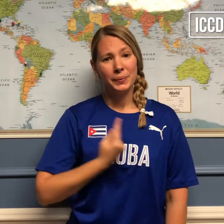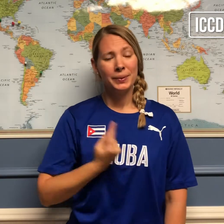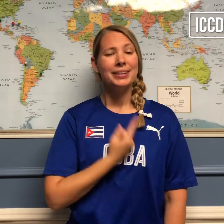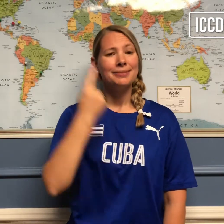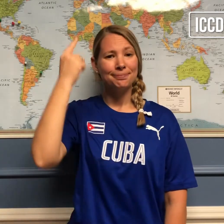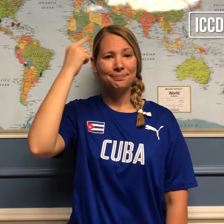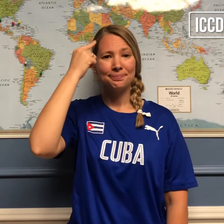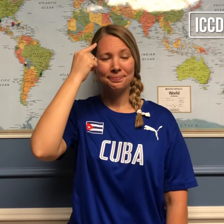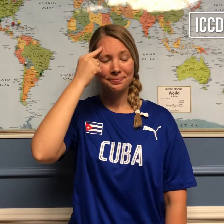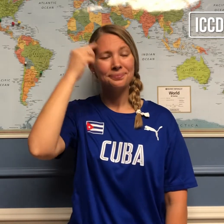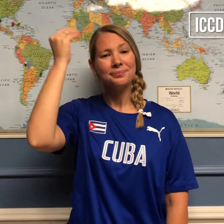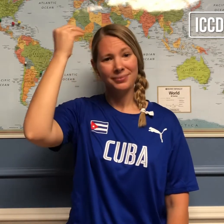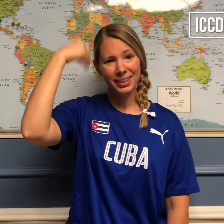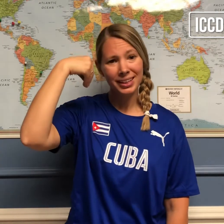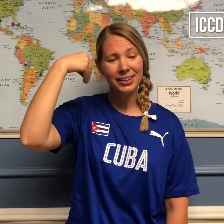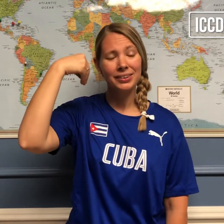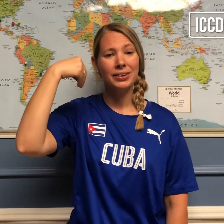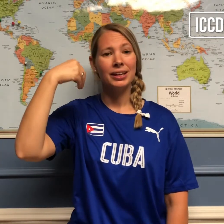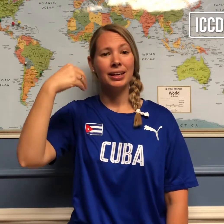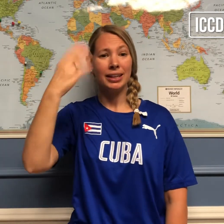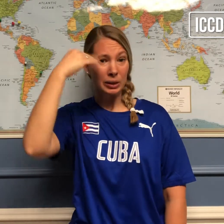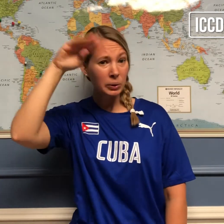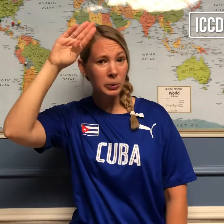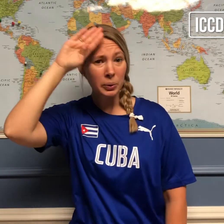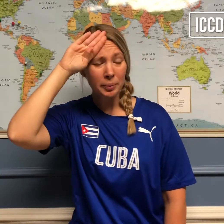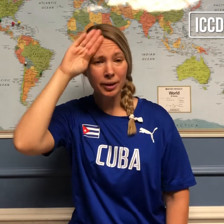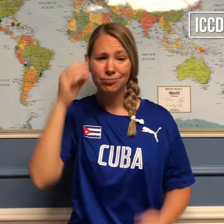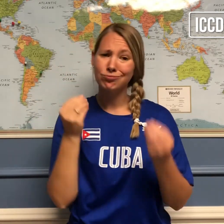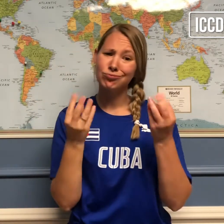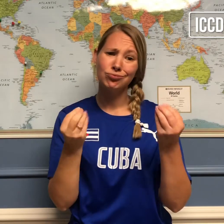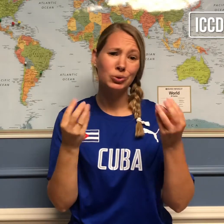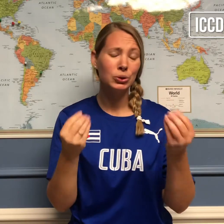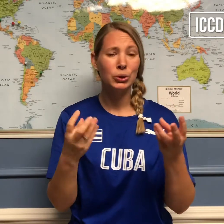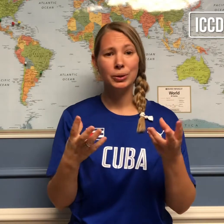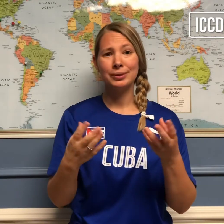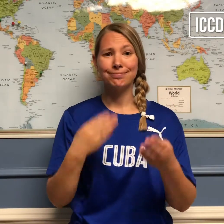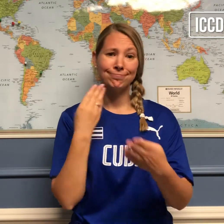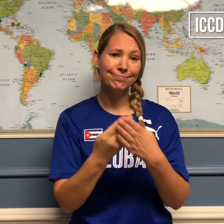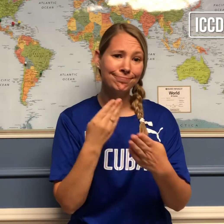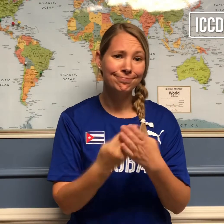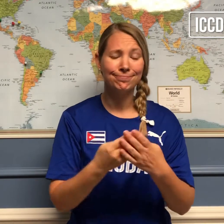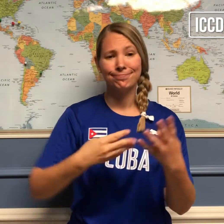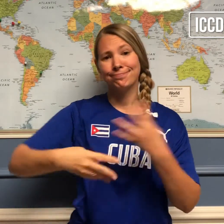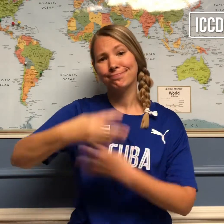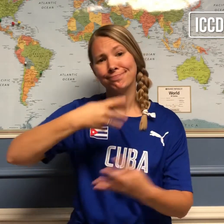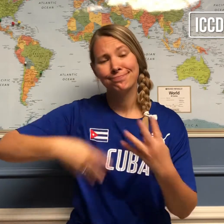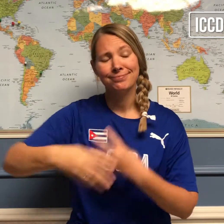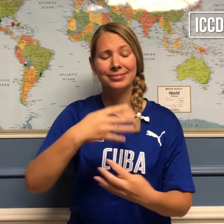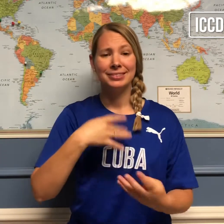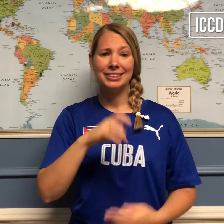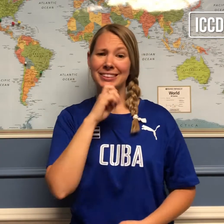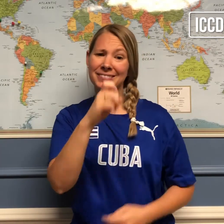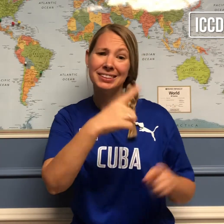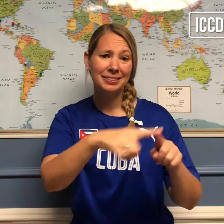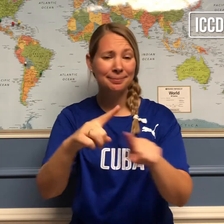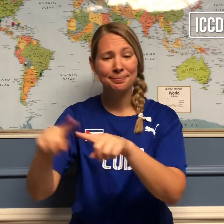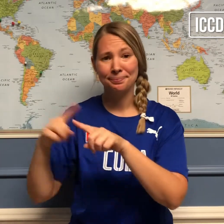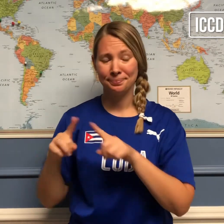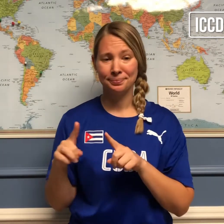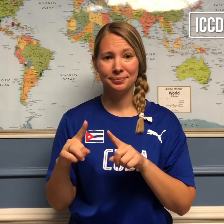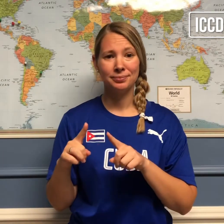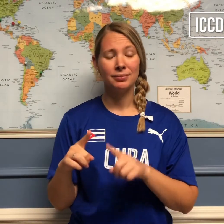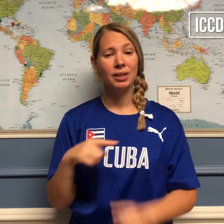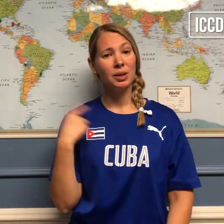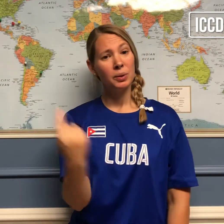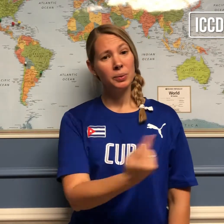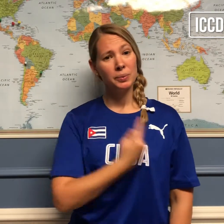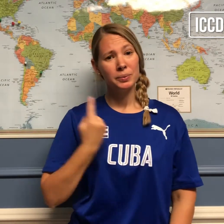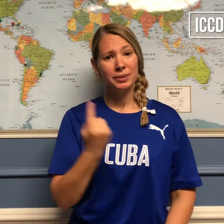We understand that there are many challenges in Cuba that you face.